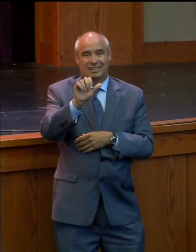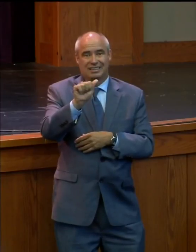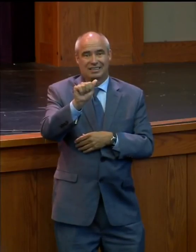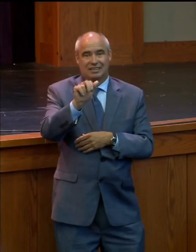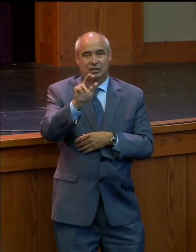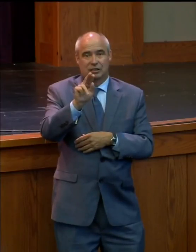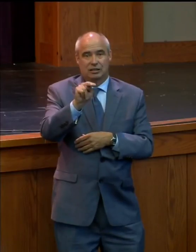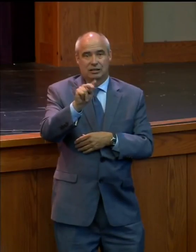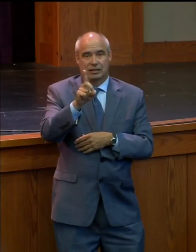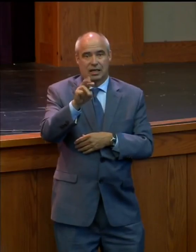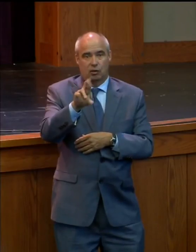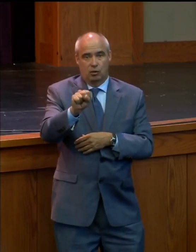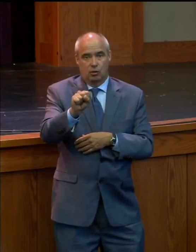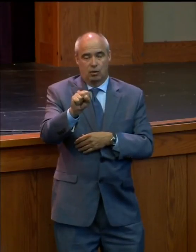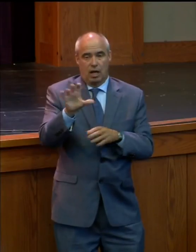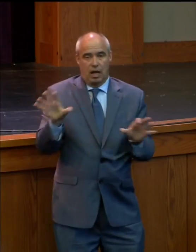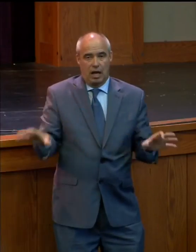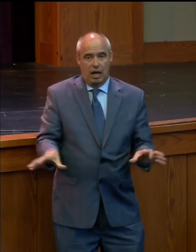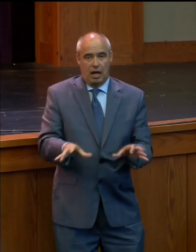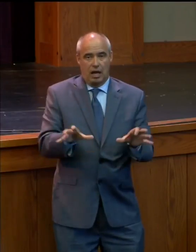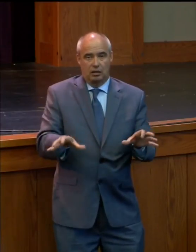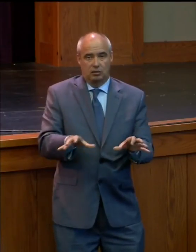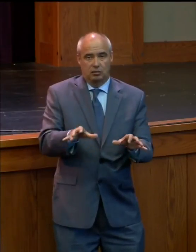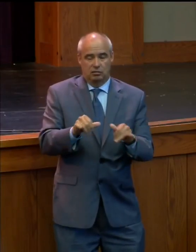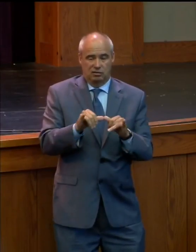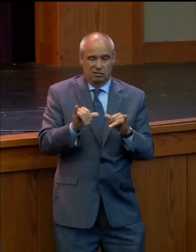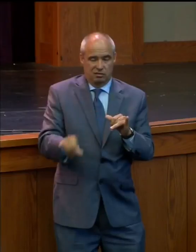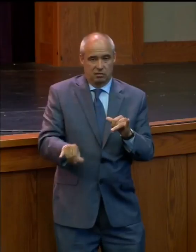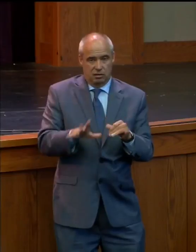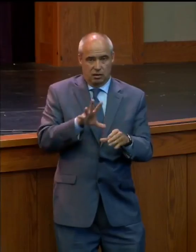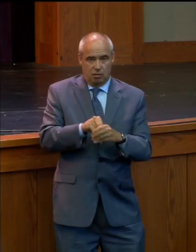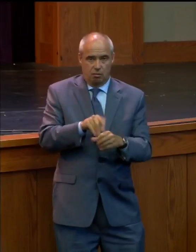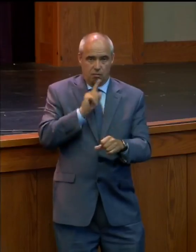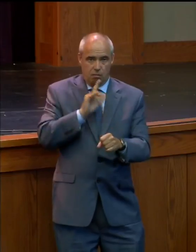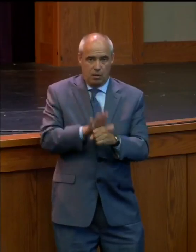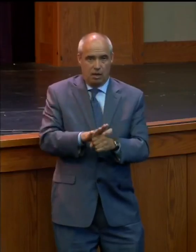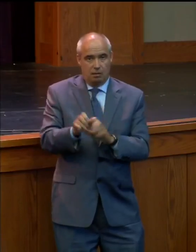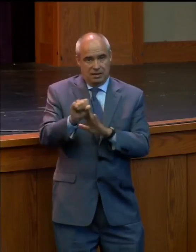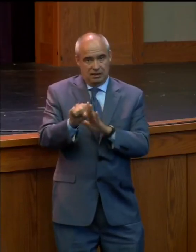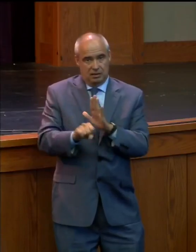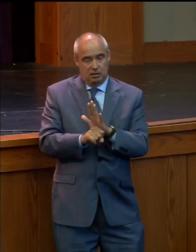SANDERS REMAINS COMMITTED TO STATEHOOD, AND I WANT TO ADDRESS